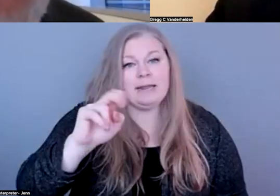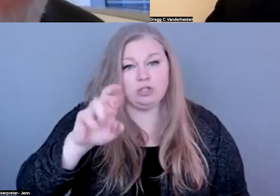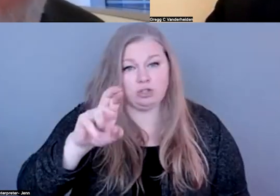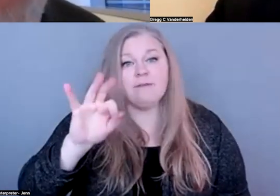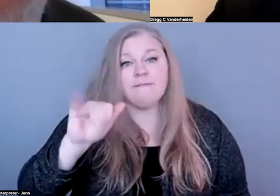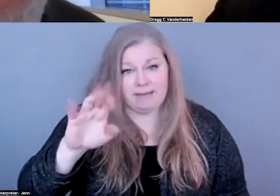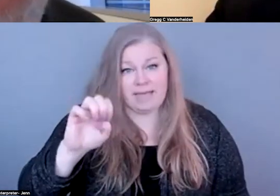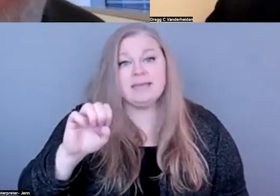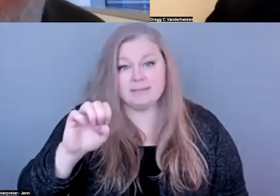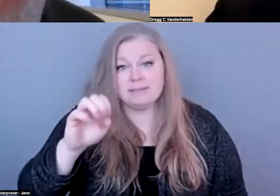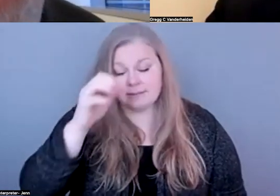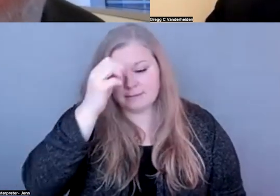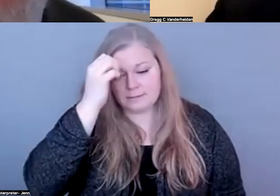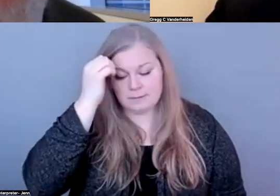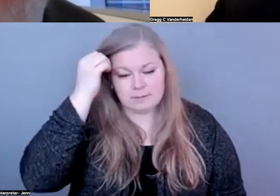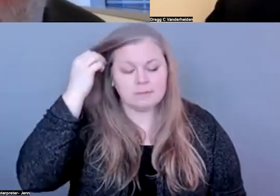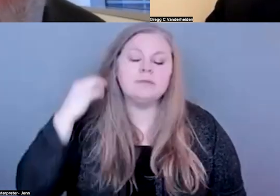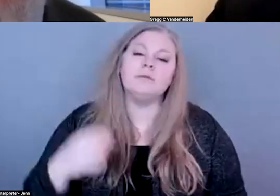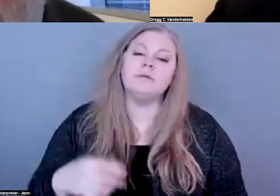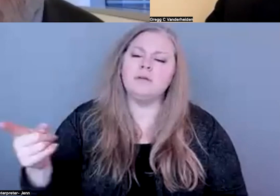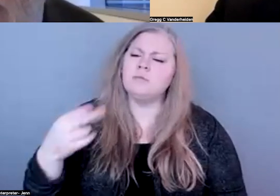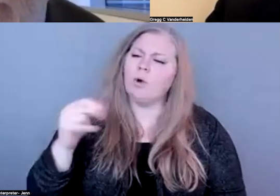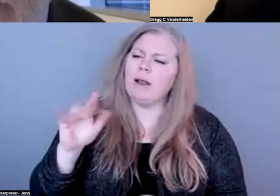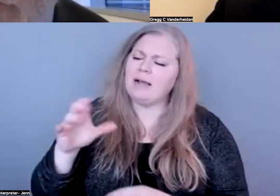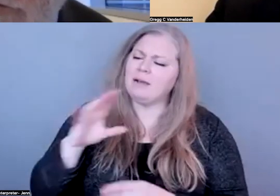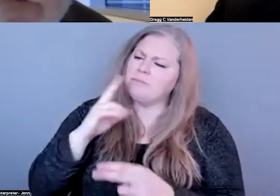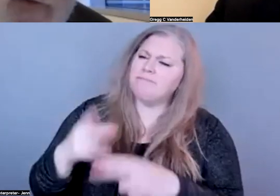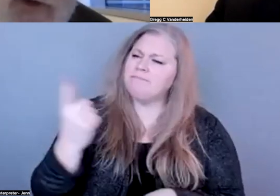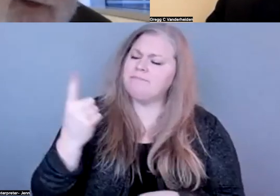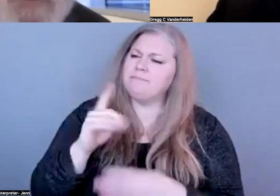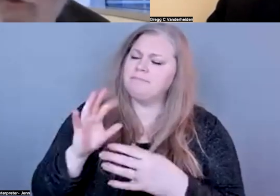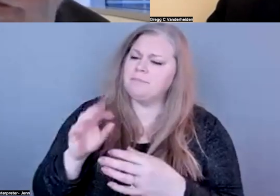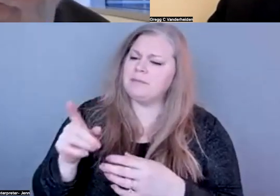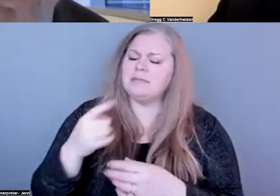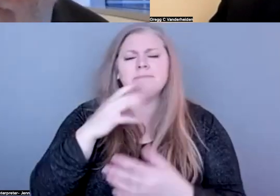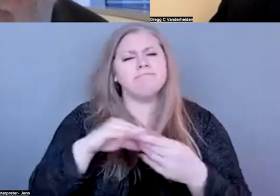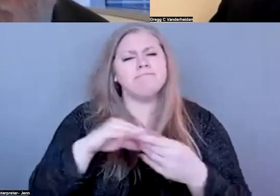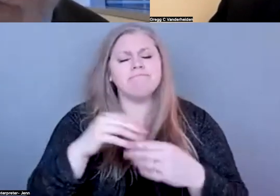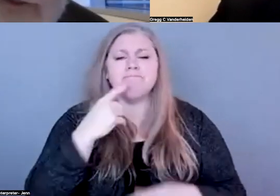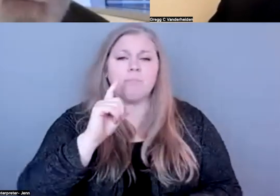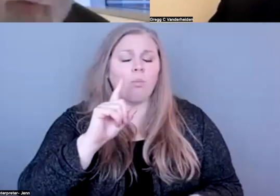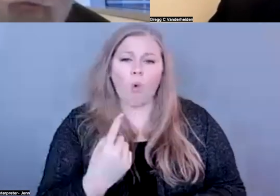[Max] Hodak said something really interesting. He said that there were actually only 4 million